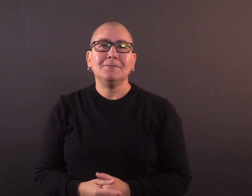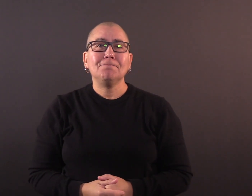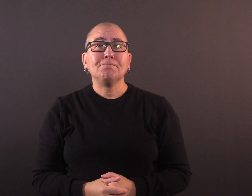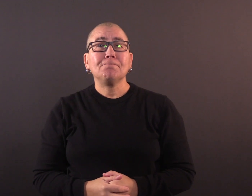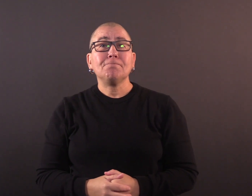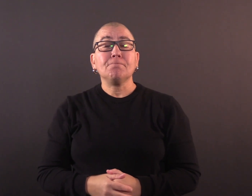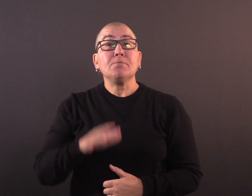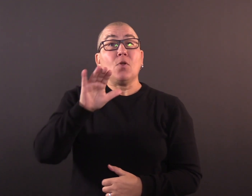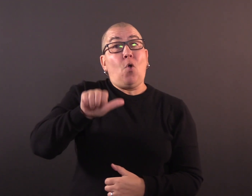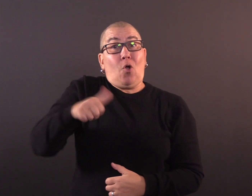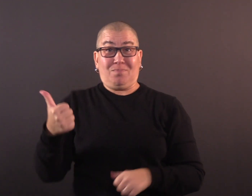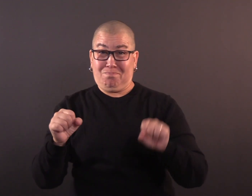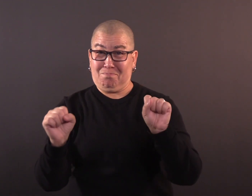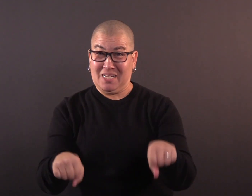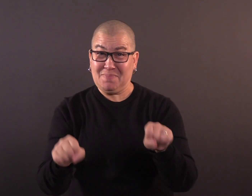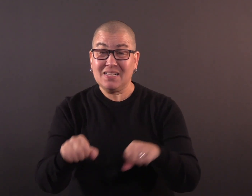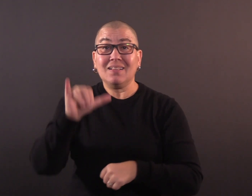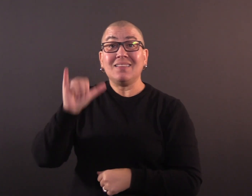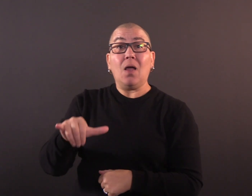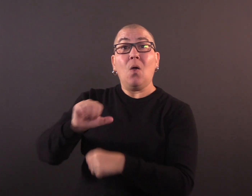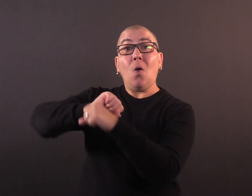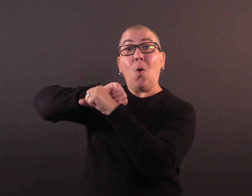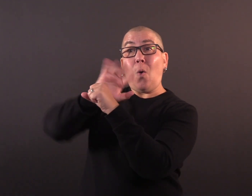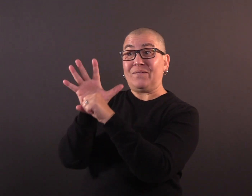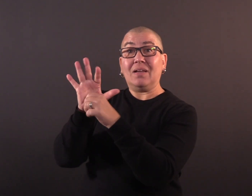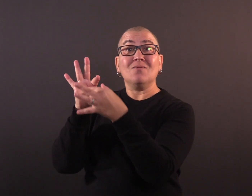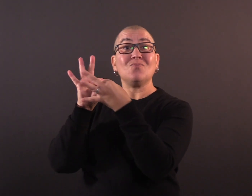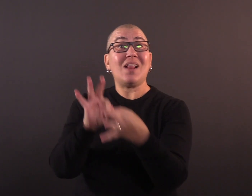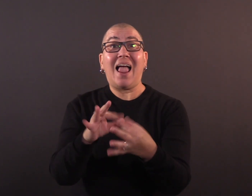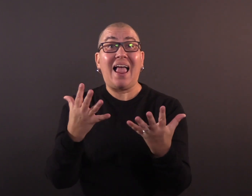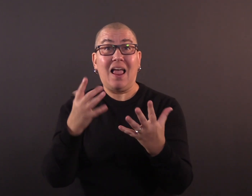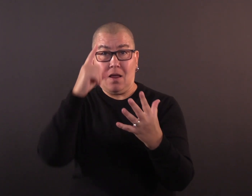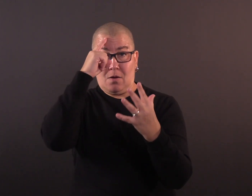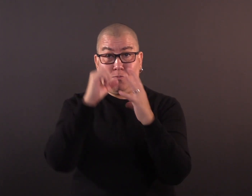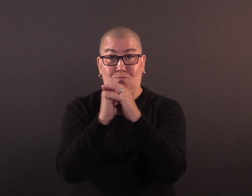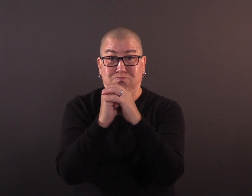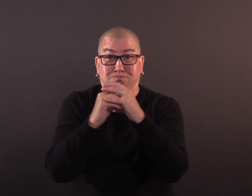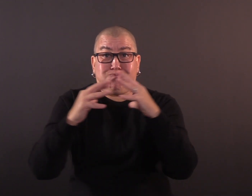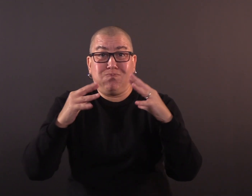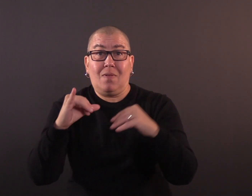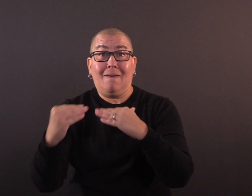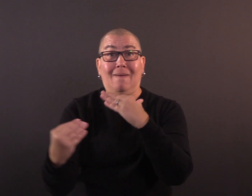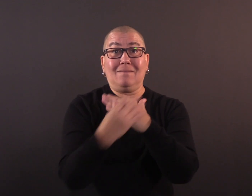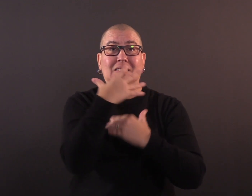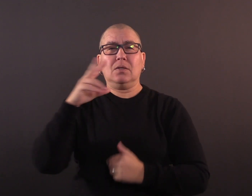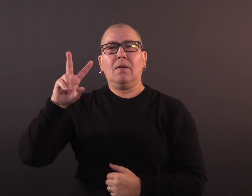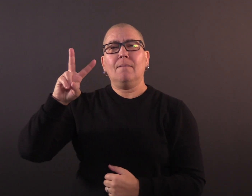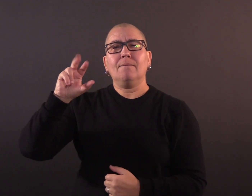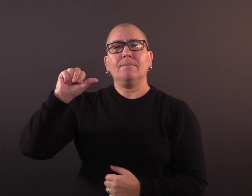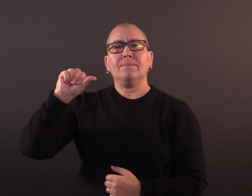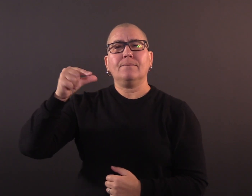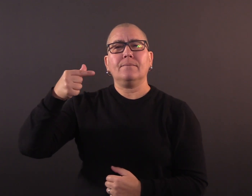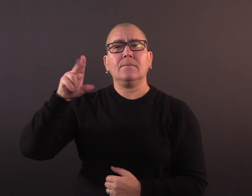Another possibility is that COVID-related inflammation affects the vagus nerve,